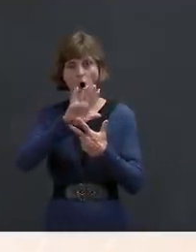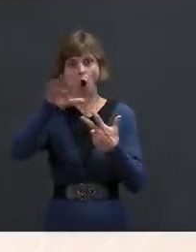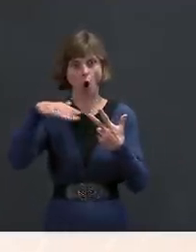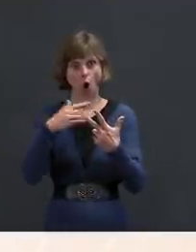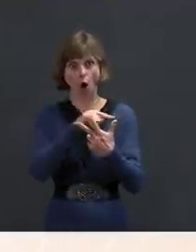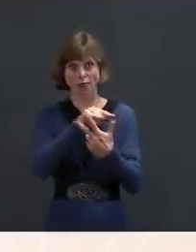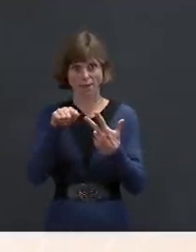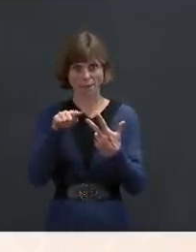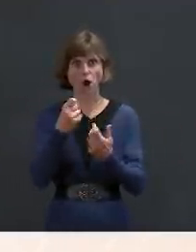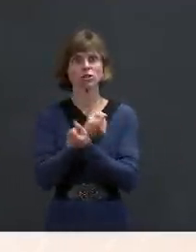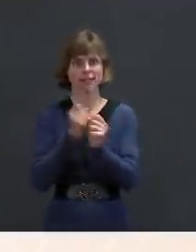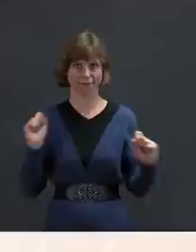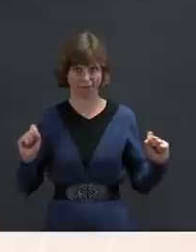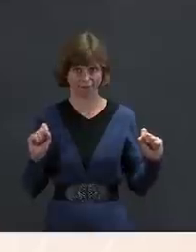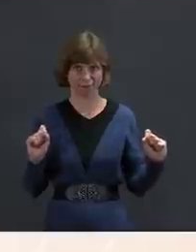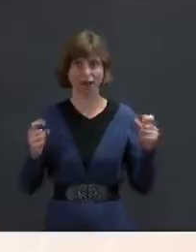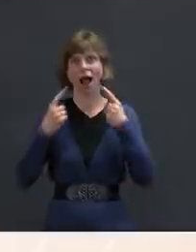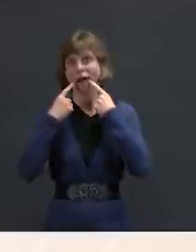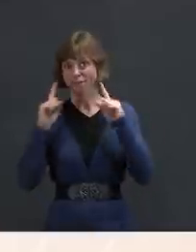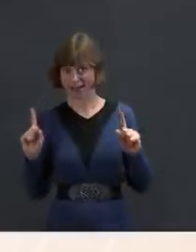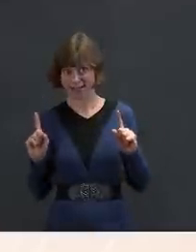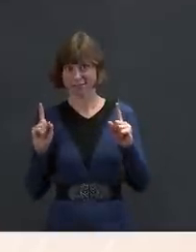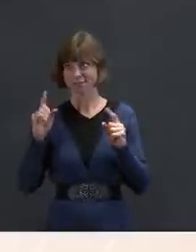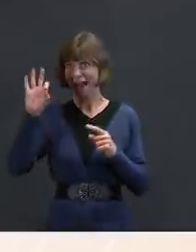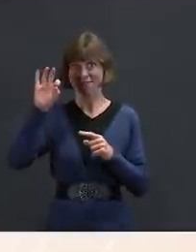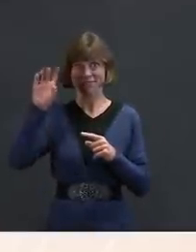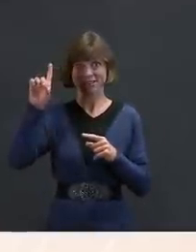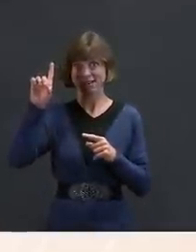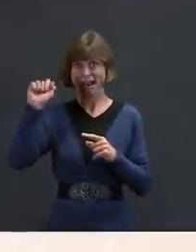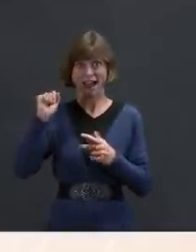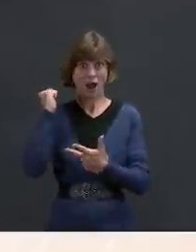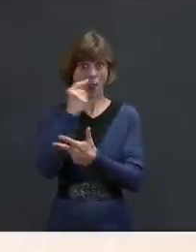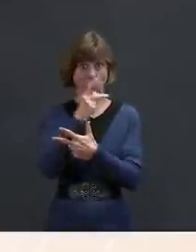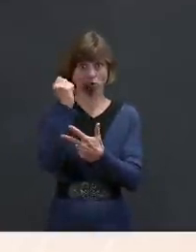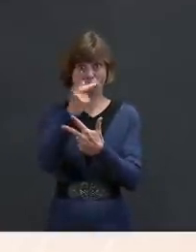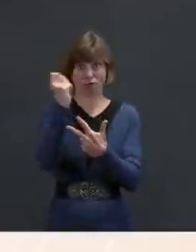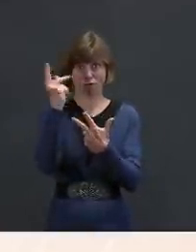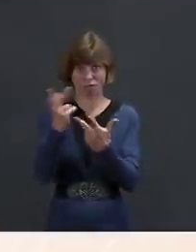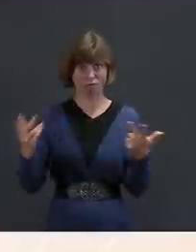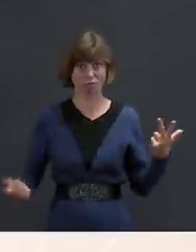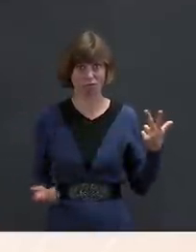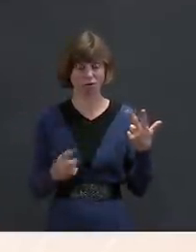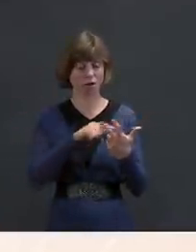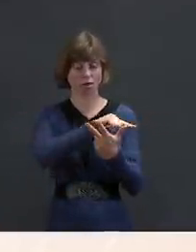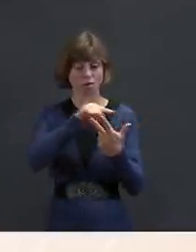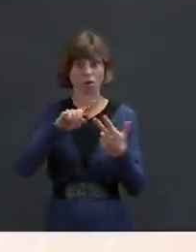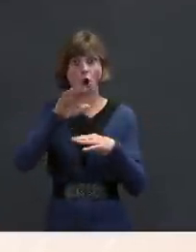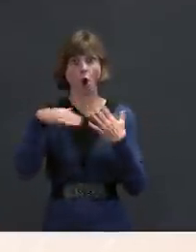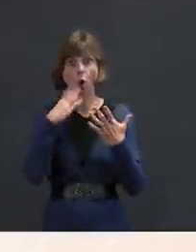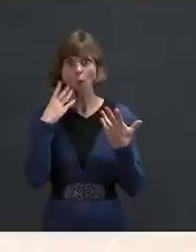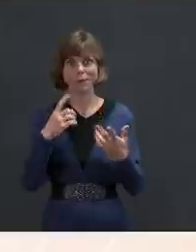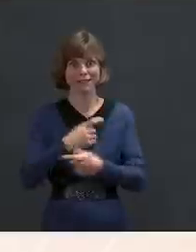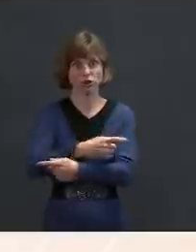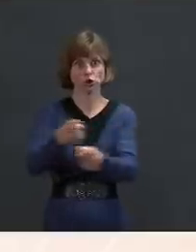They are effective. They've been approved by the FDA. They will be distributed -- all of them will be -- around the country through governors,